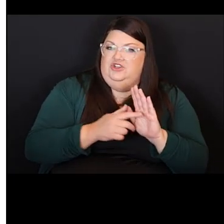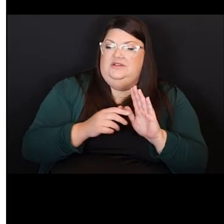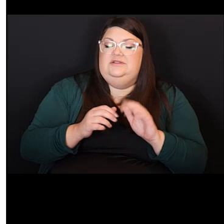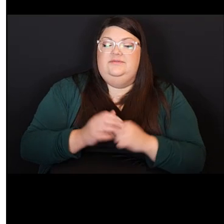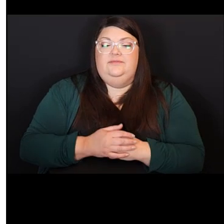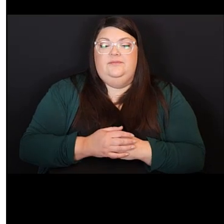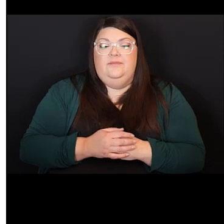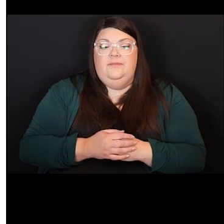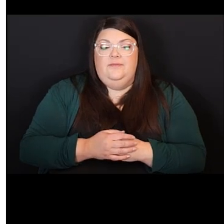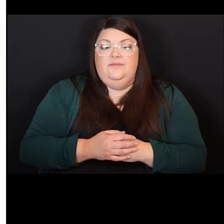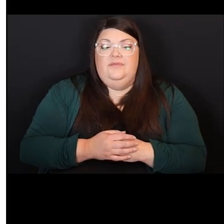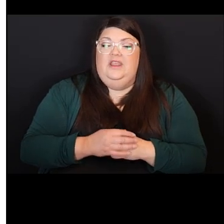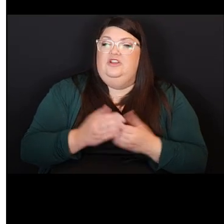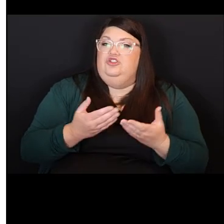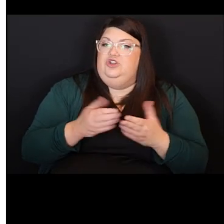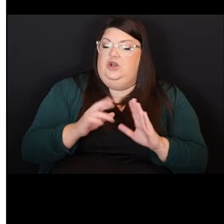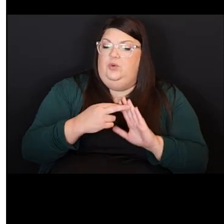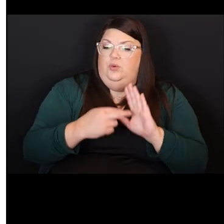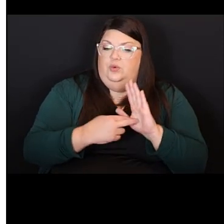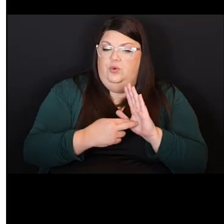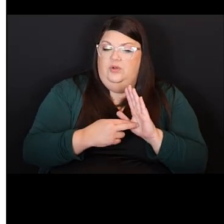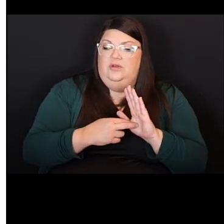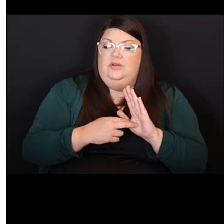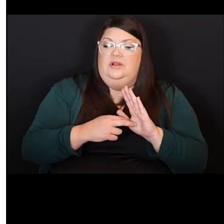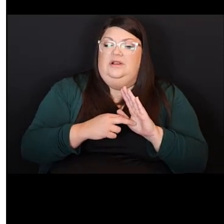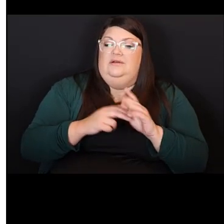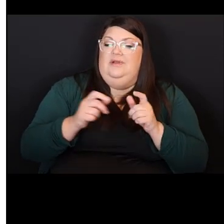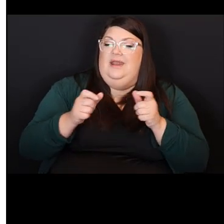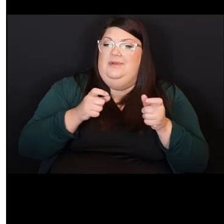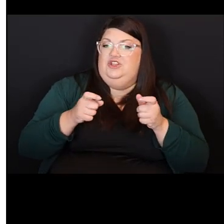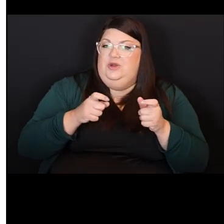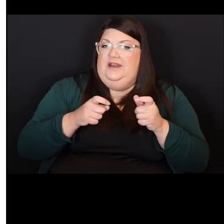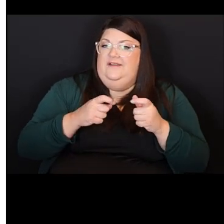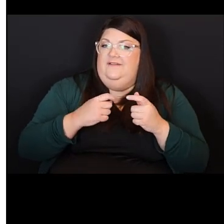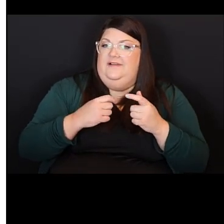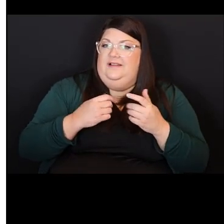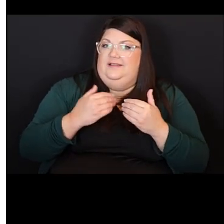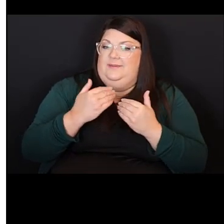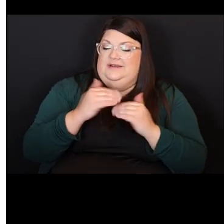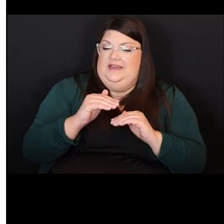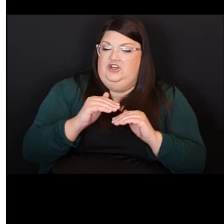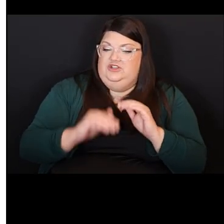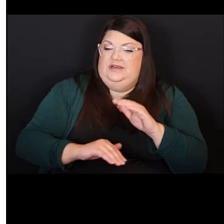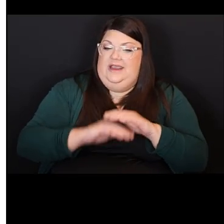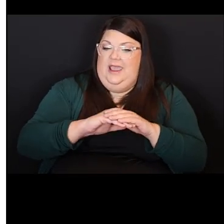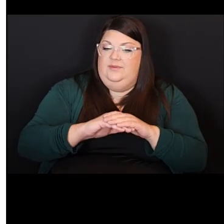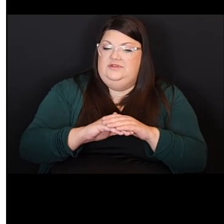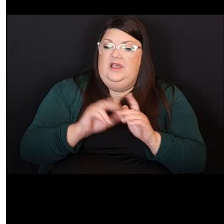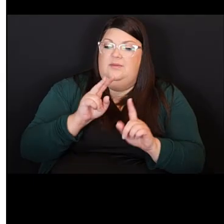A) General Rule - administrative limitations (caps) apply to the combination of indirect